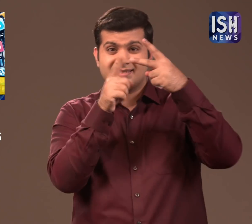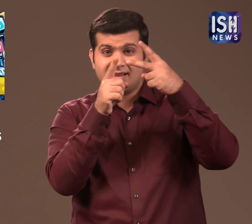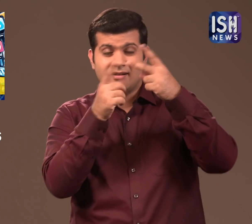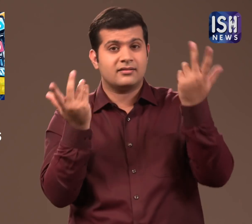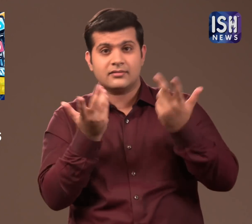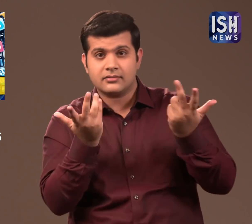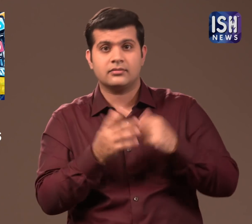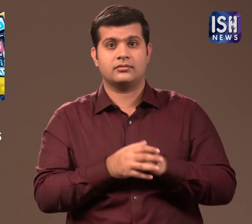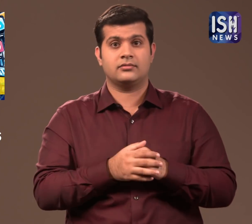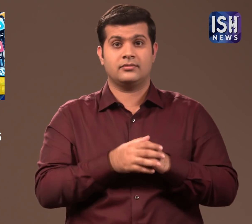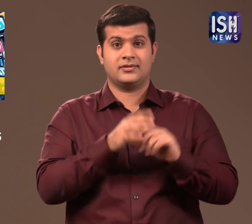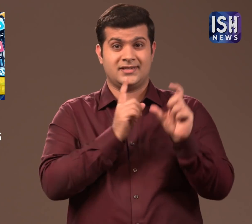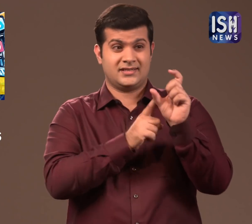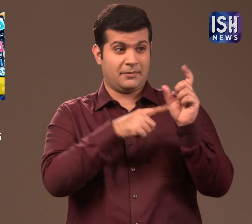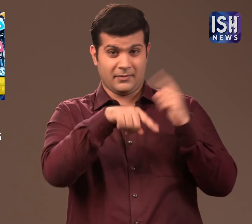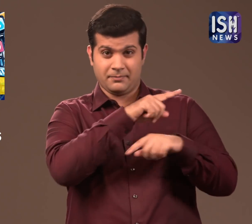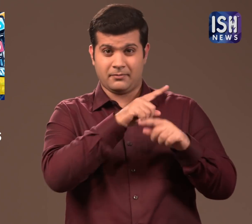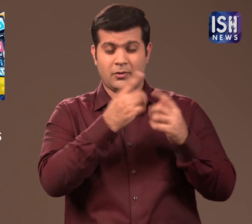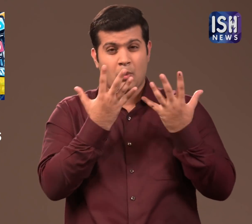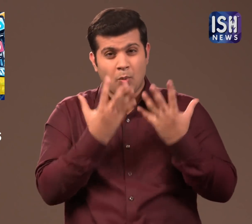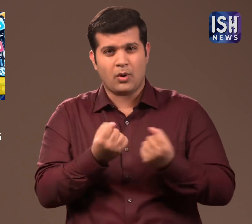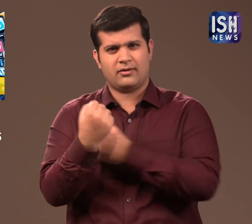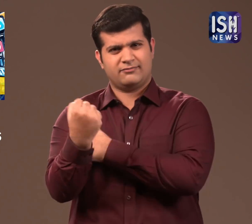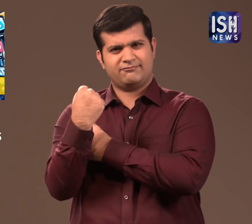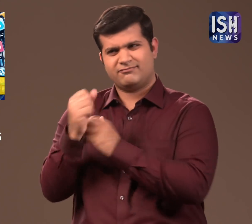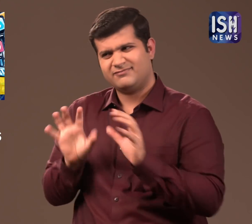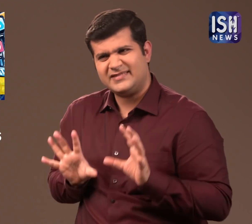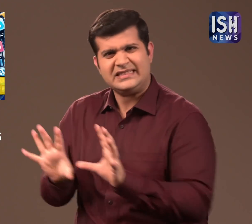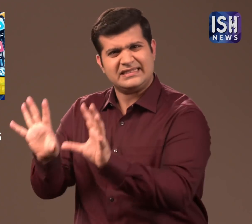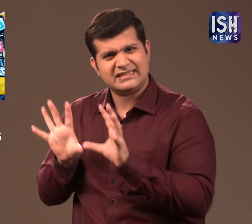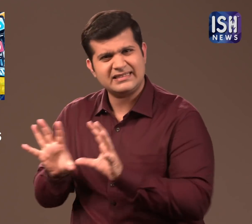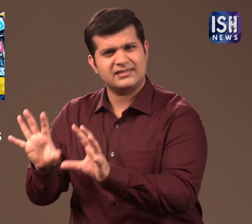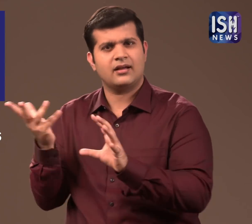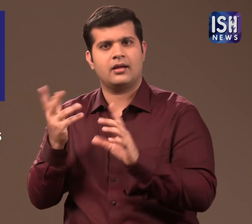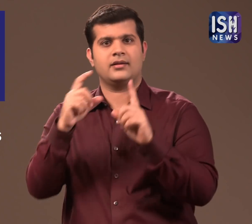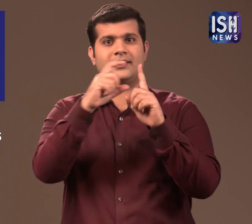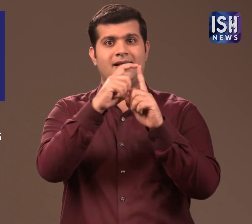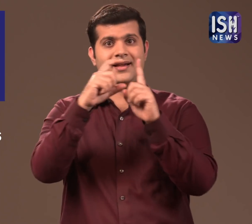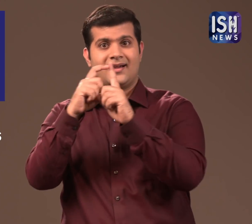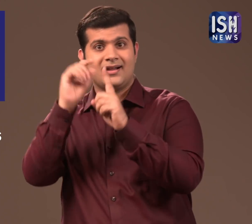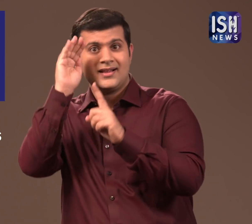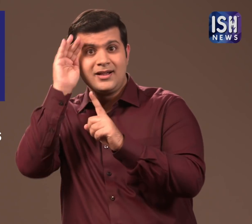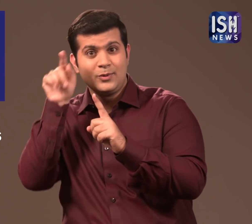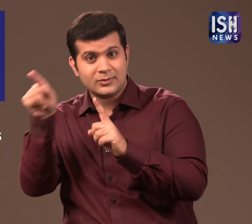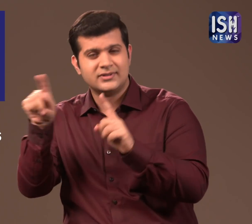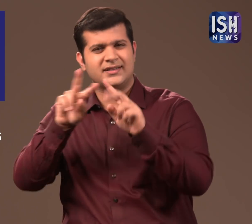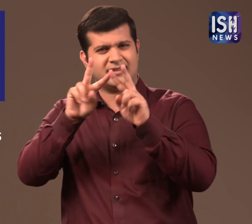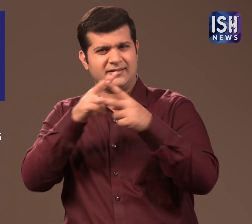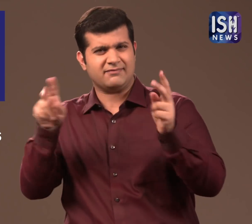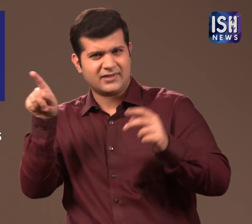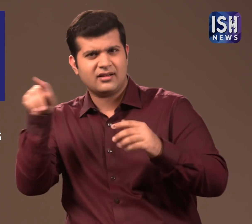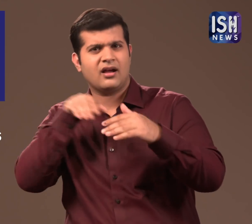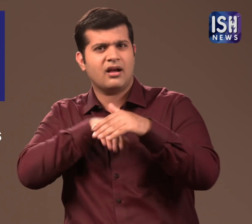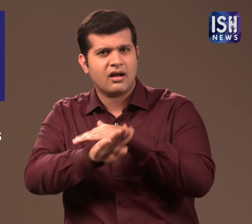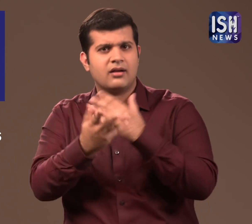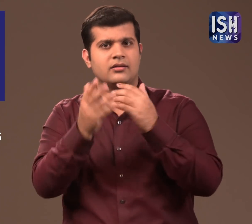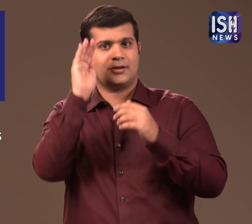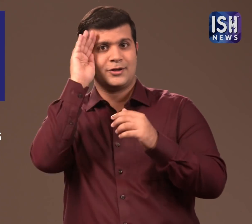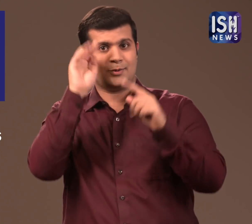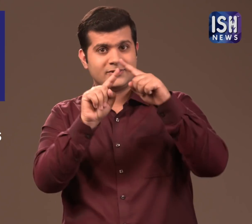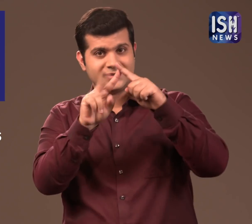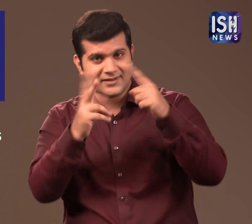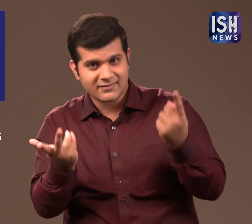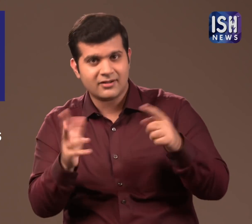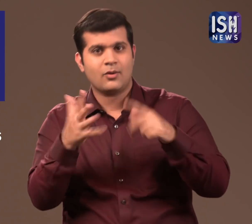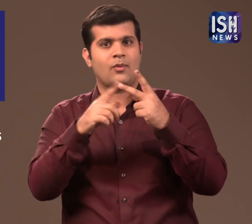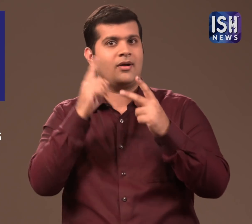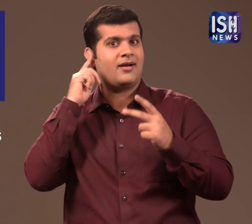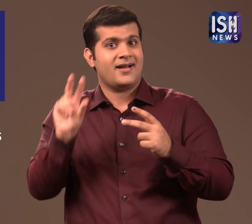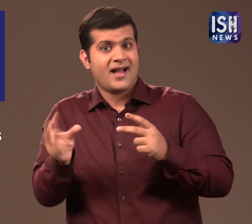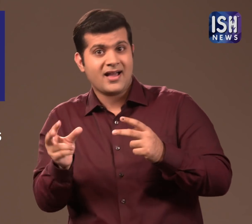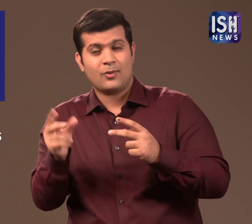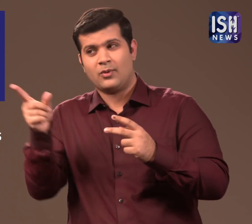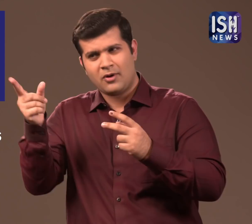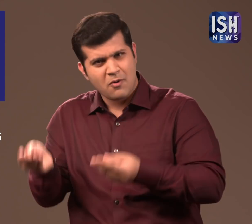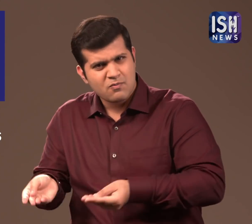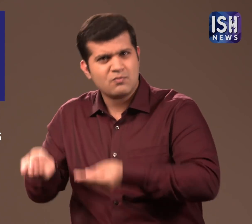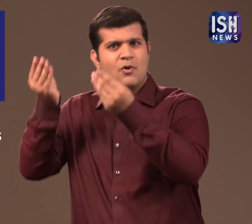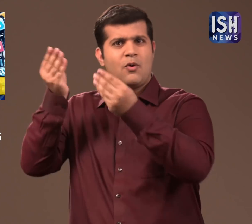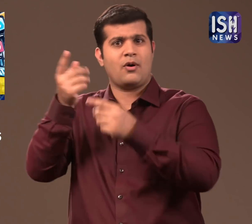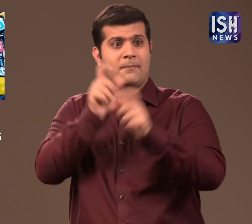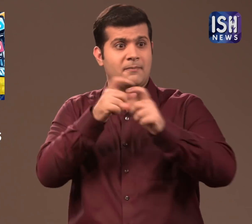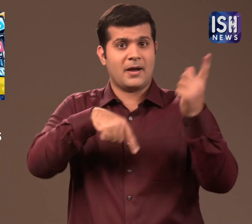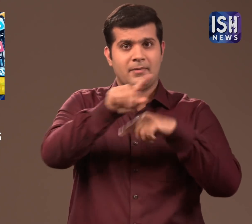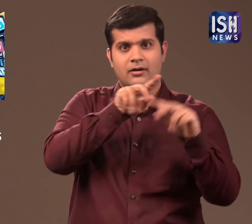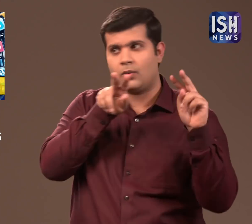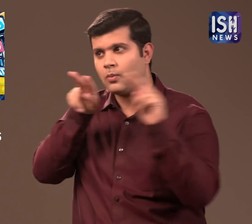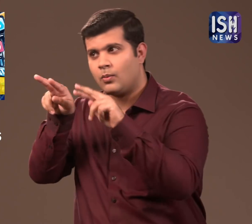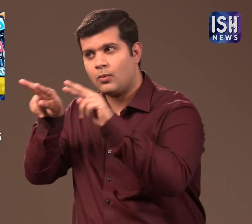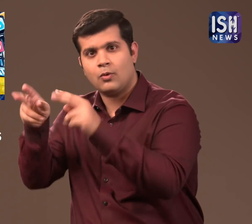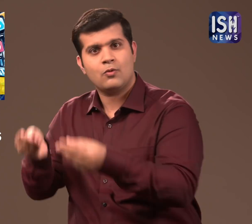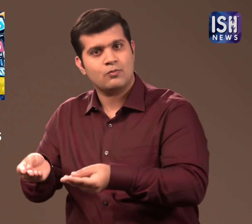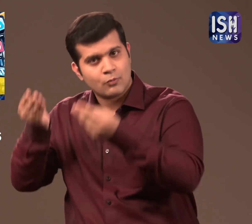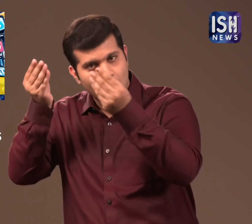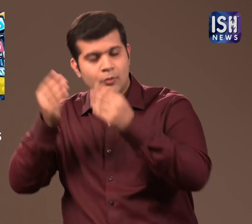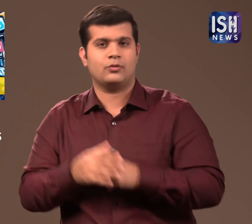They also want to strengthen the Doordarshan Network, radio etc. and increase it's viewership.